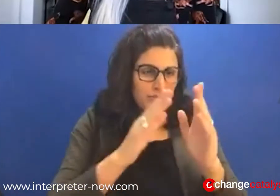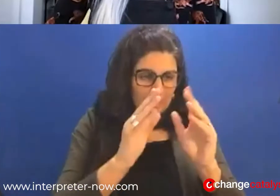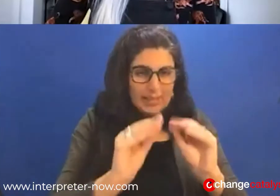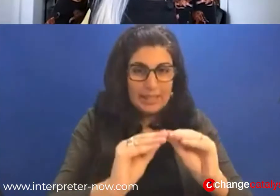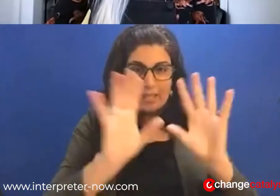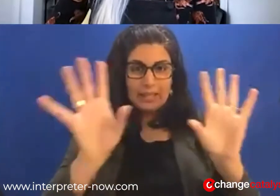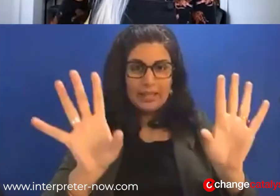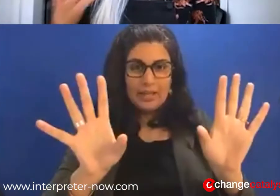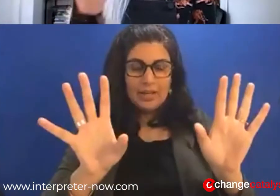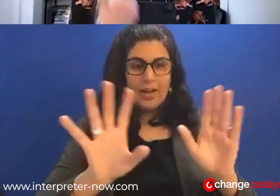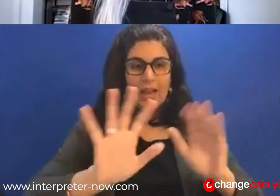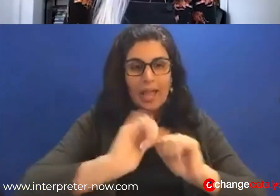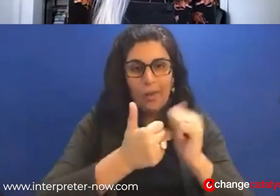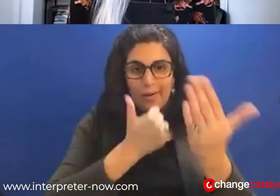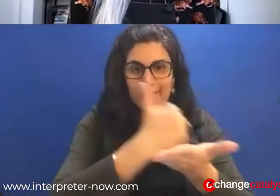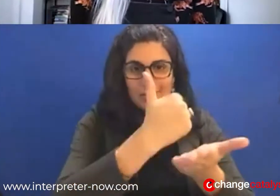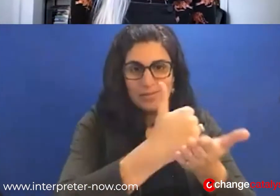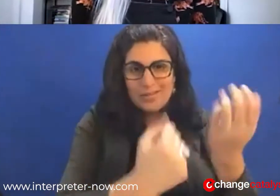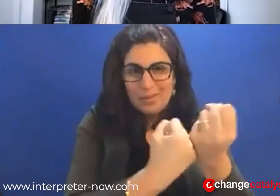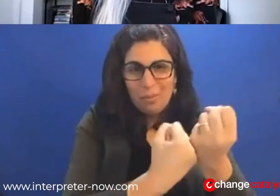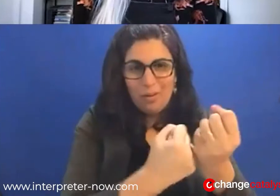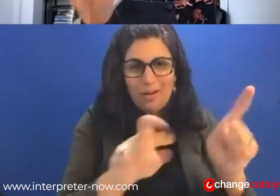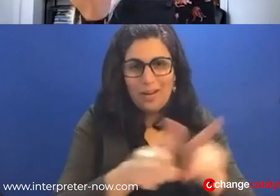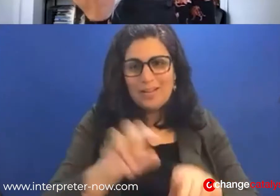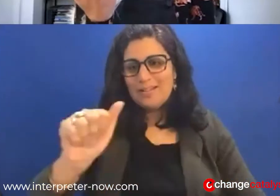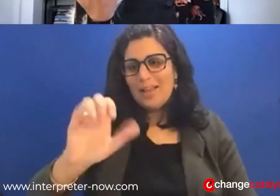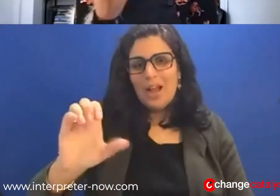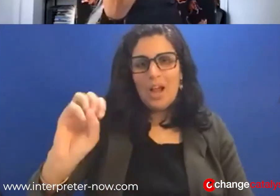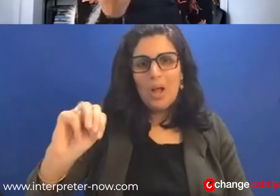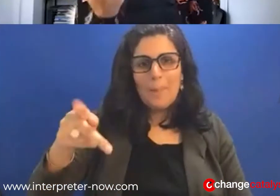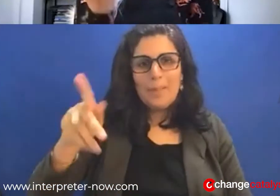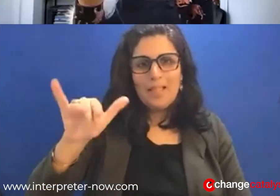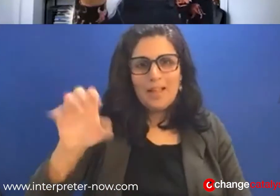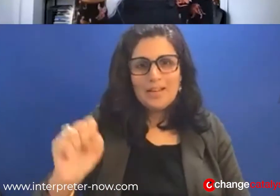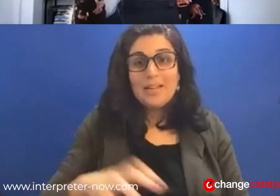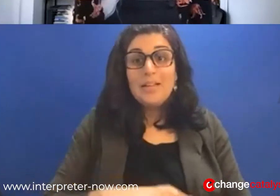a friend, an accomplice, and any of the things that fit in there. Kt: Yes!